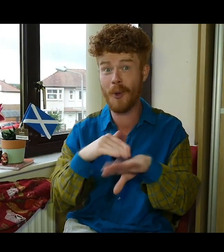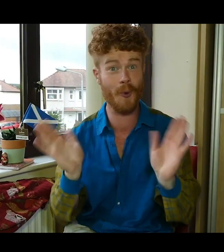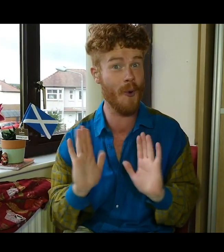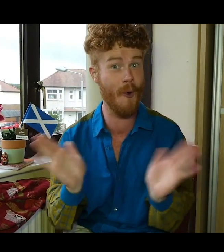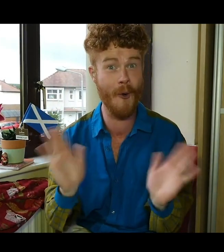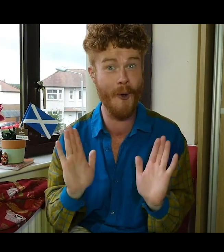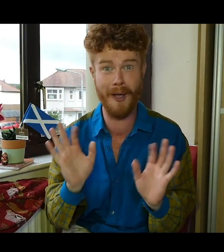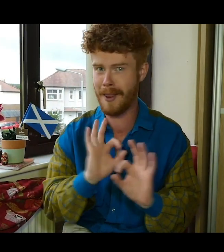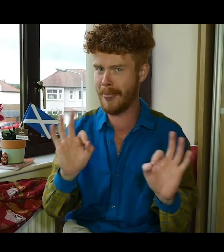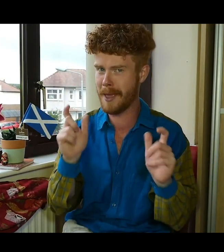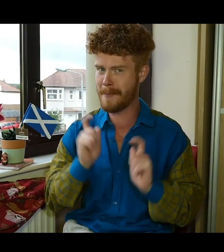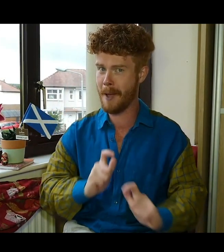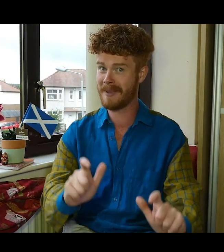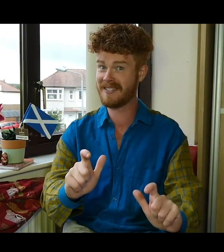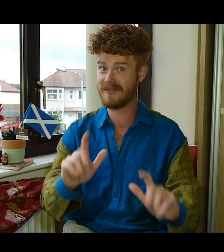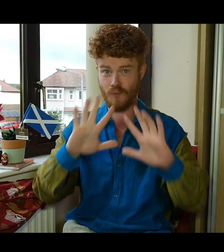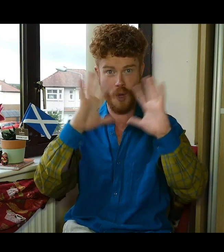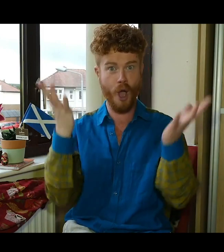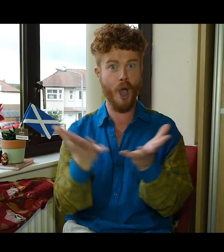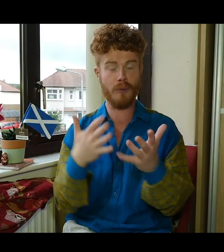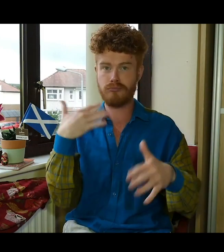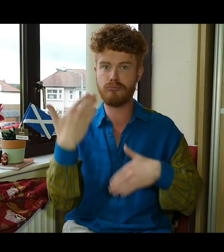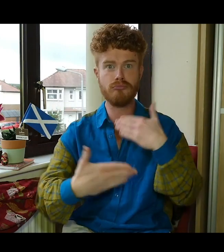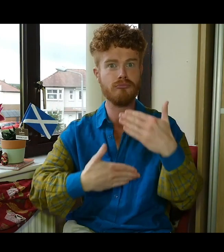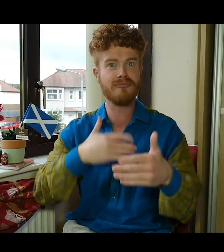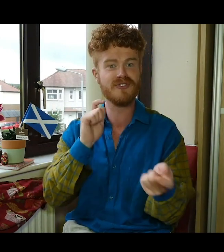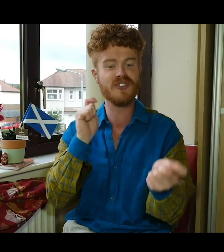it can keep changing just like our world.